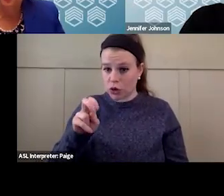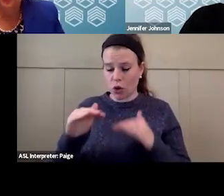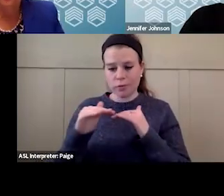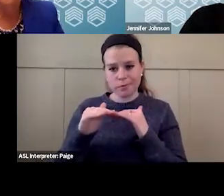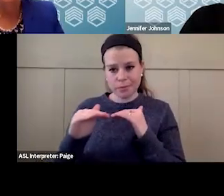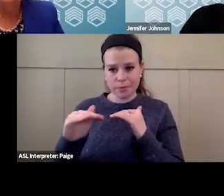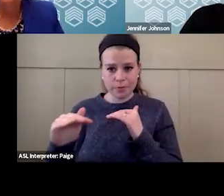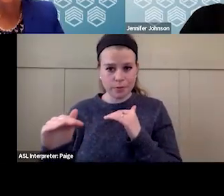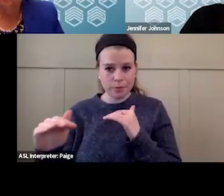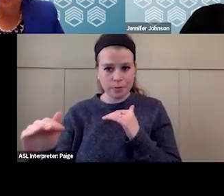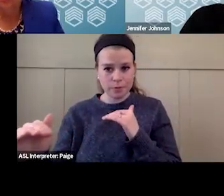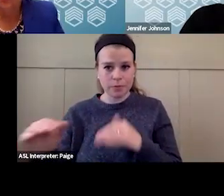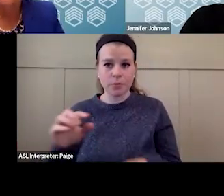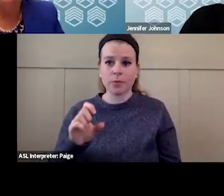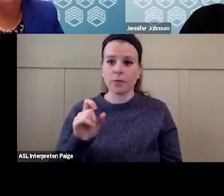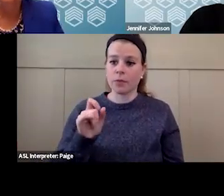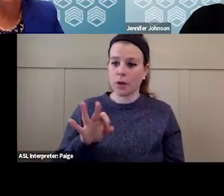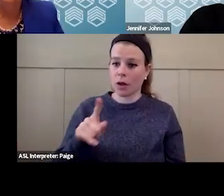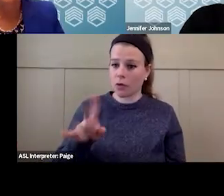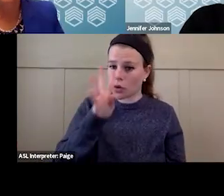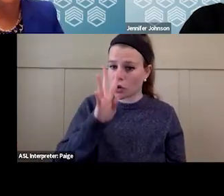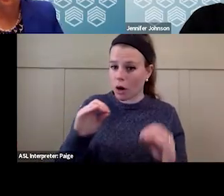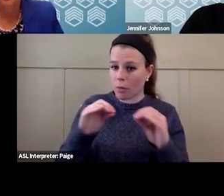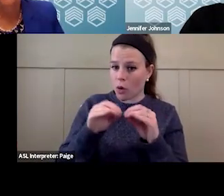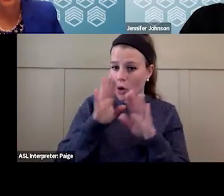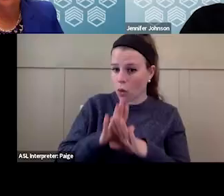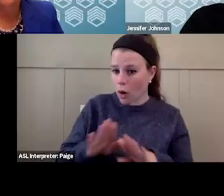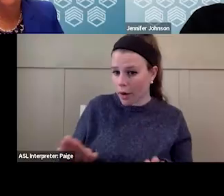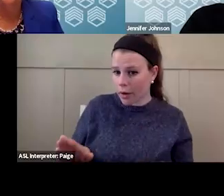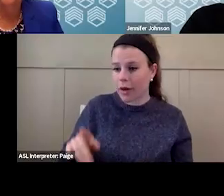If you speak more quietly, they will speak quietly also.